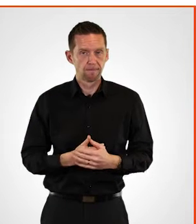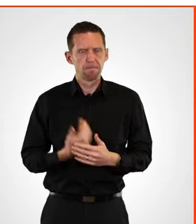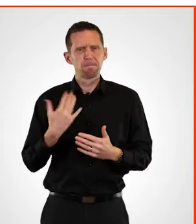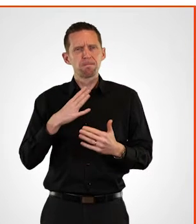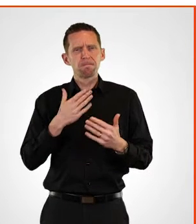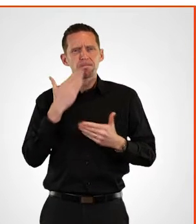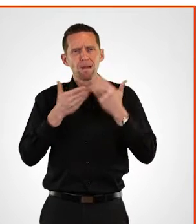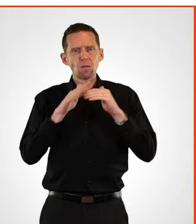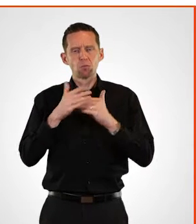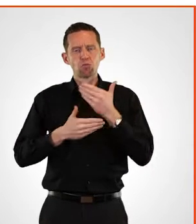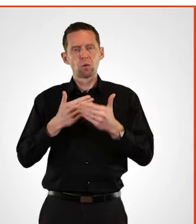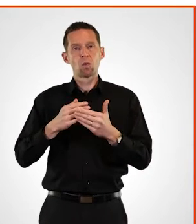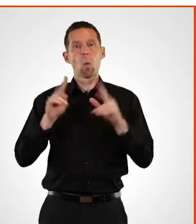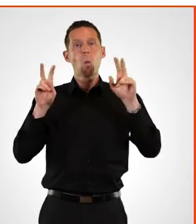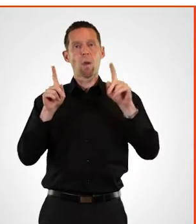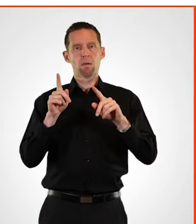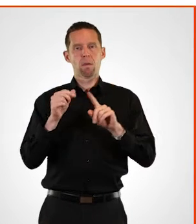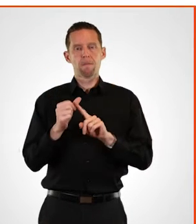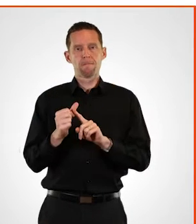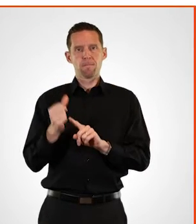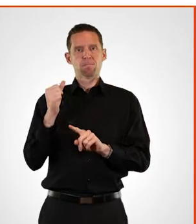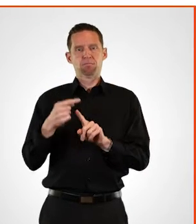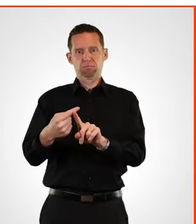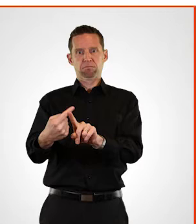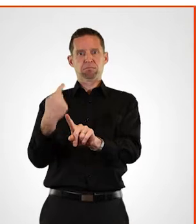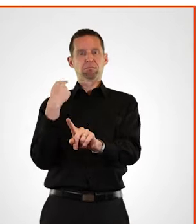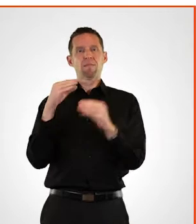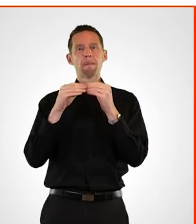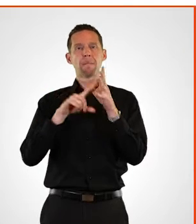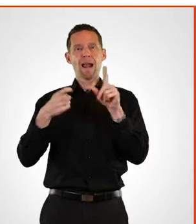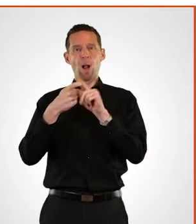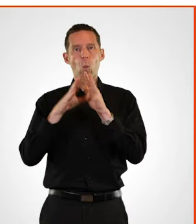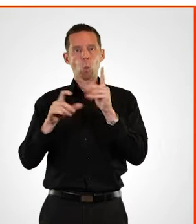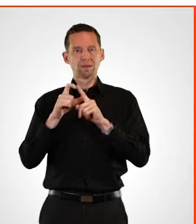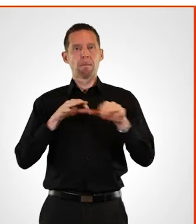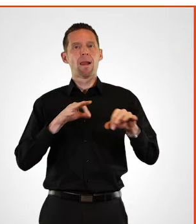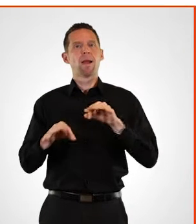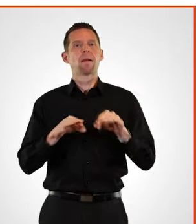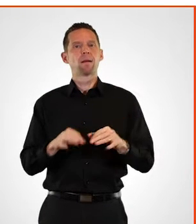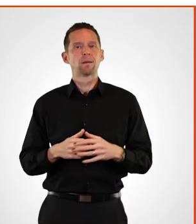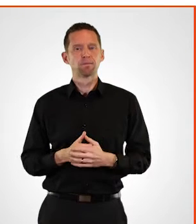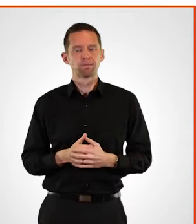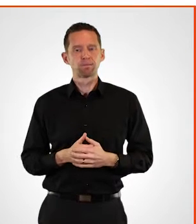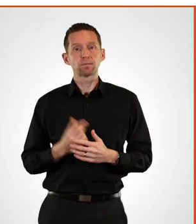I want to talk about a process that we call backward planning because I think it's really important to understand